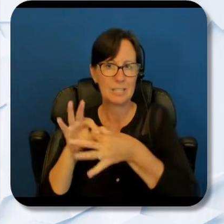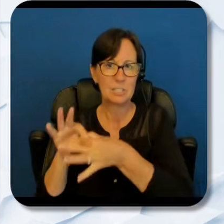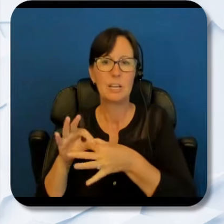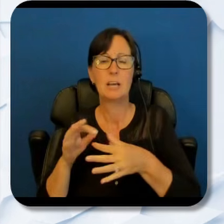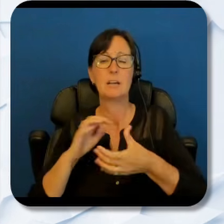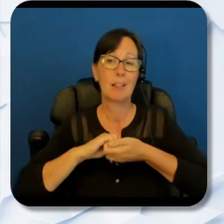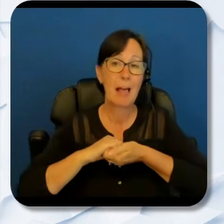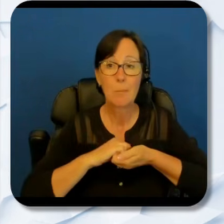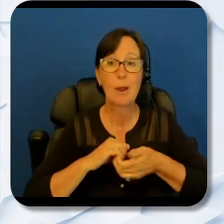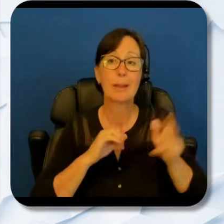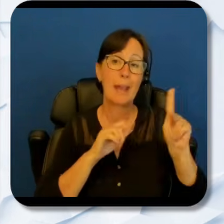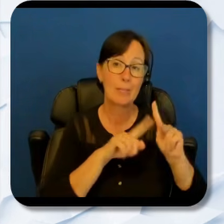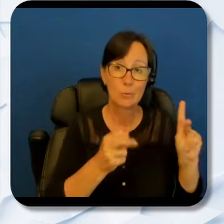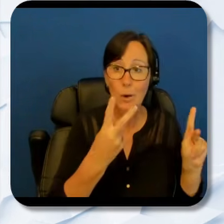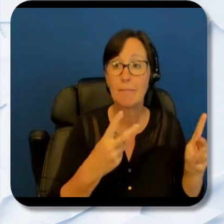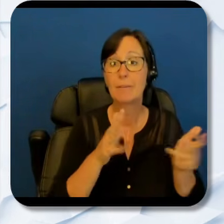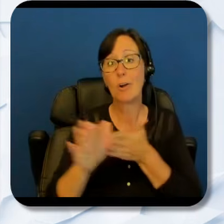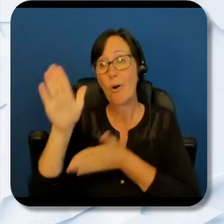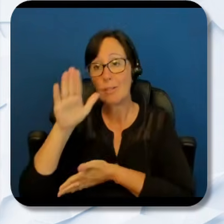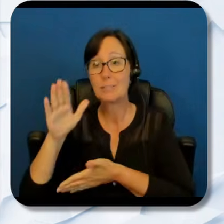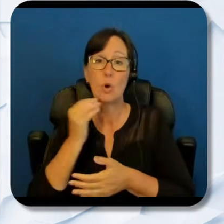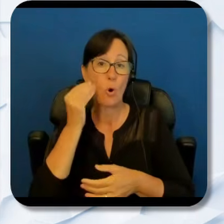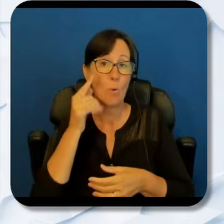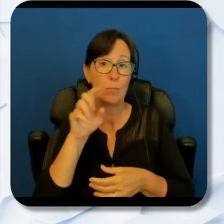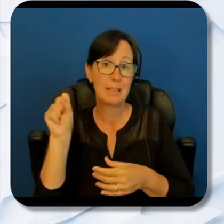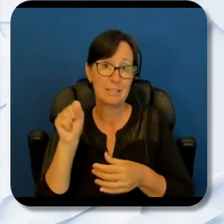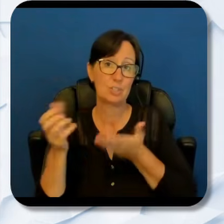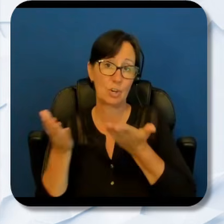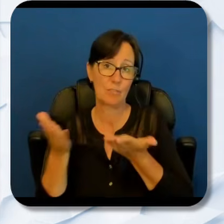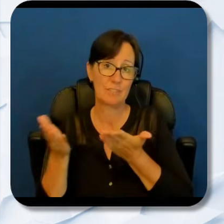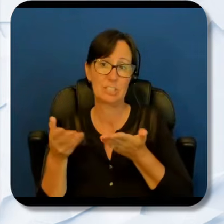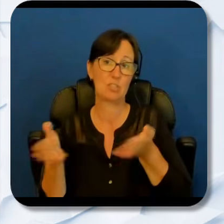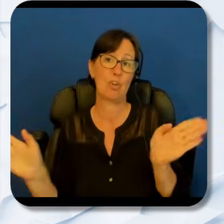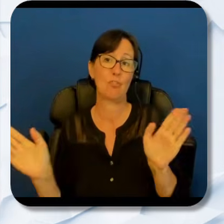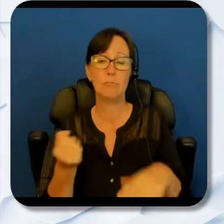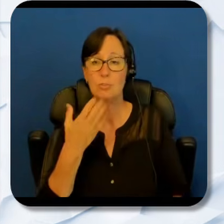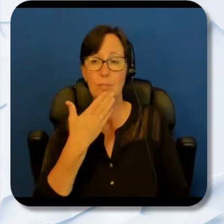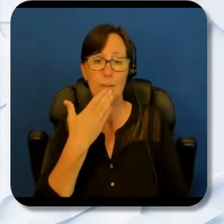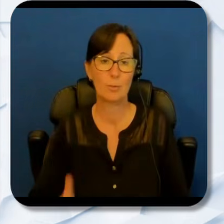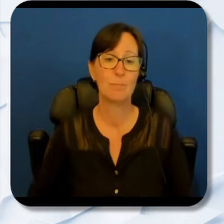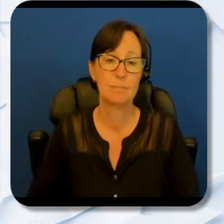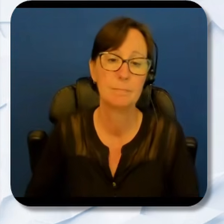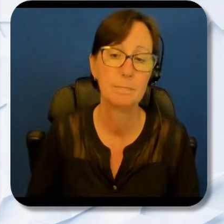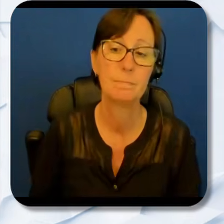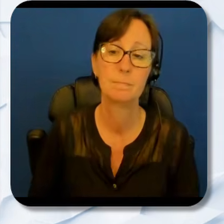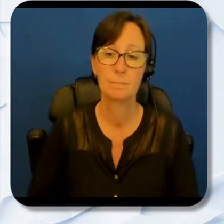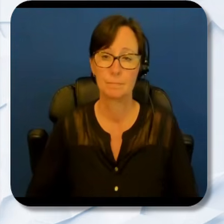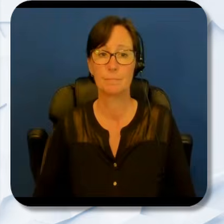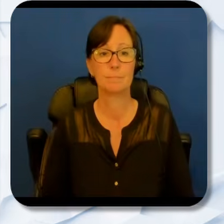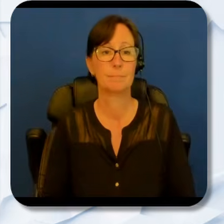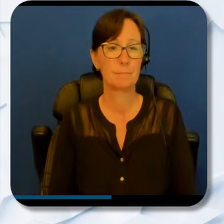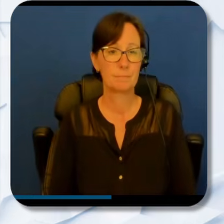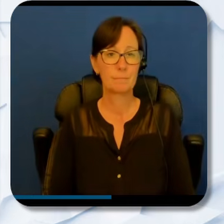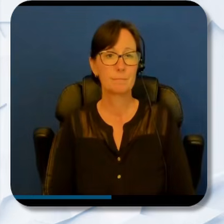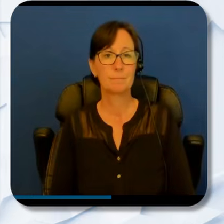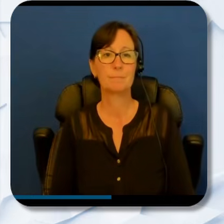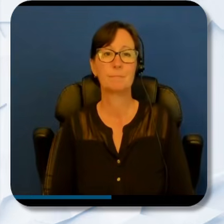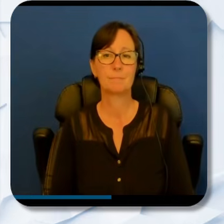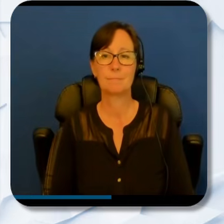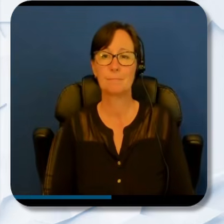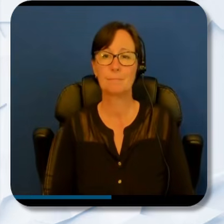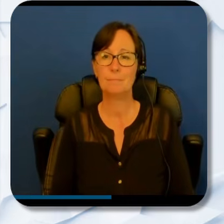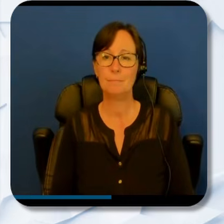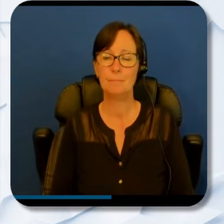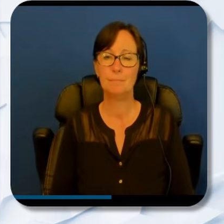K-12 to higher ed, and to the homeless services sector as well. So, thank you.